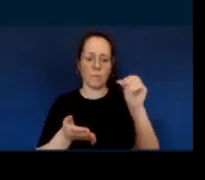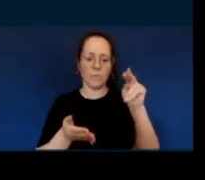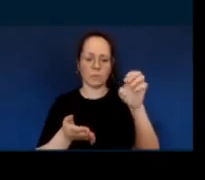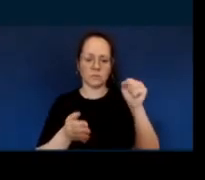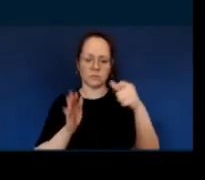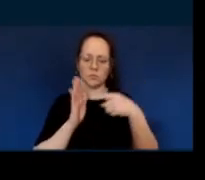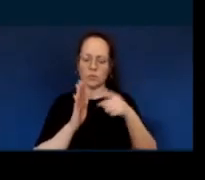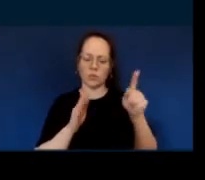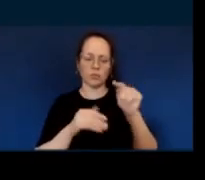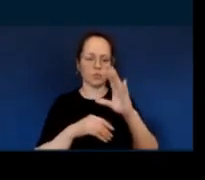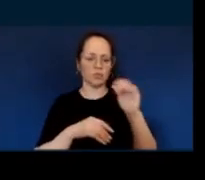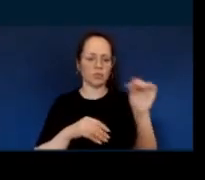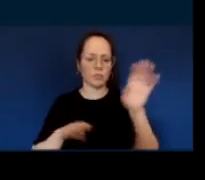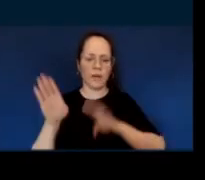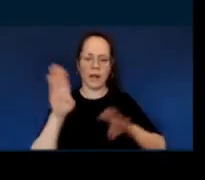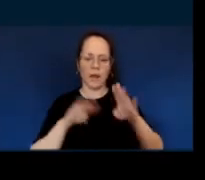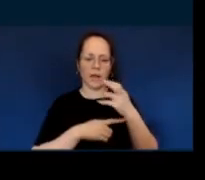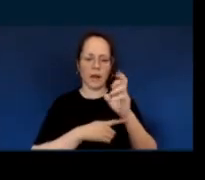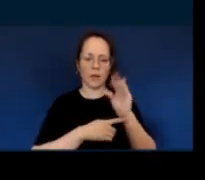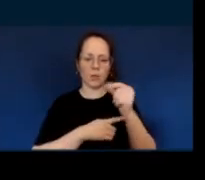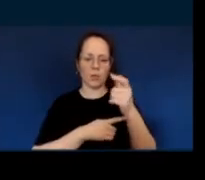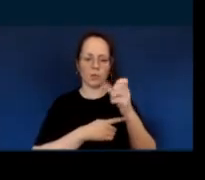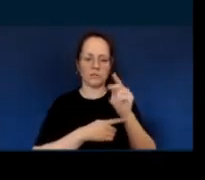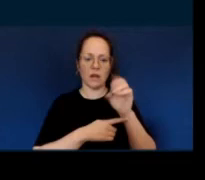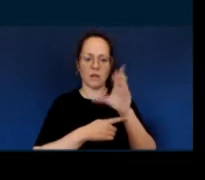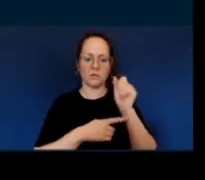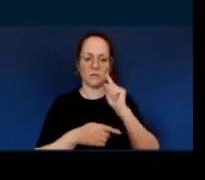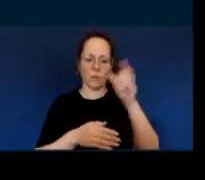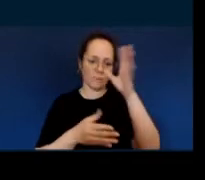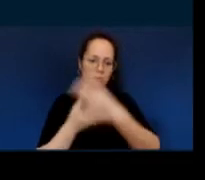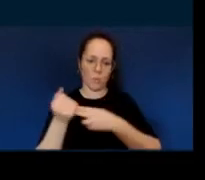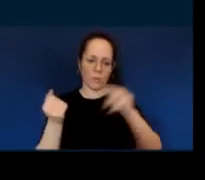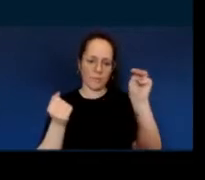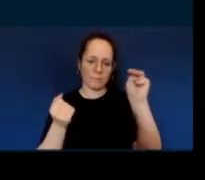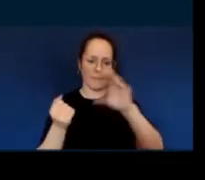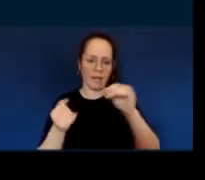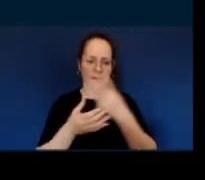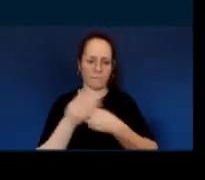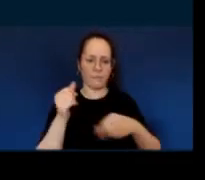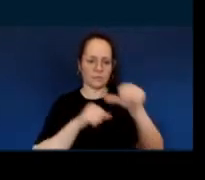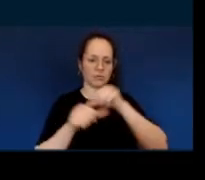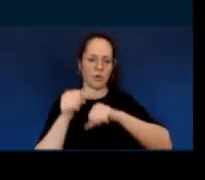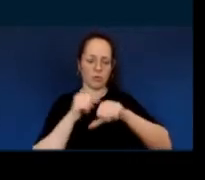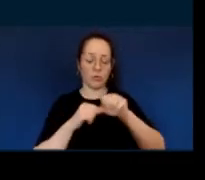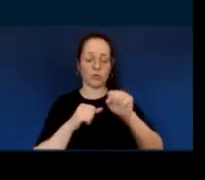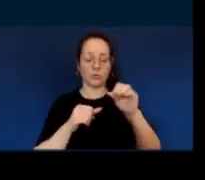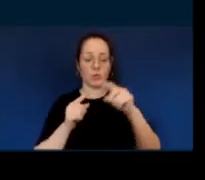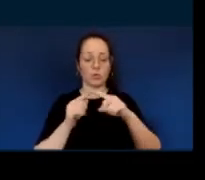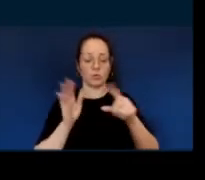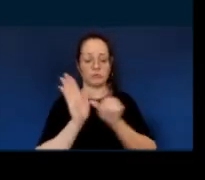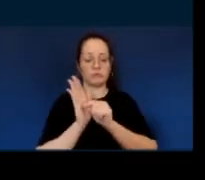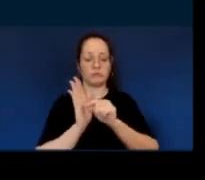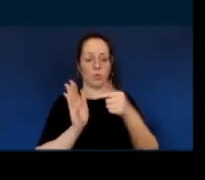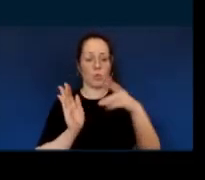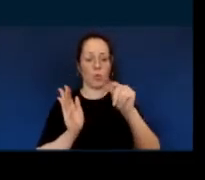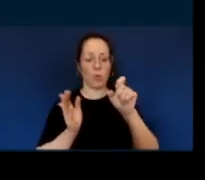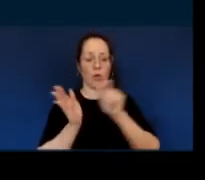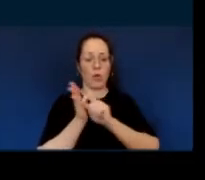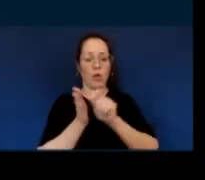HETEROGENEOUSIO GENERATED YIEWS BOTH FROM MEN AND EACH OTHER. TO QUOTE THE AUTHOR OF IT DEFIES